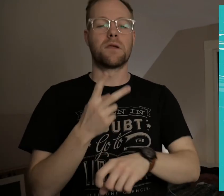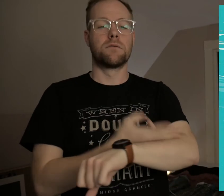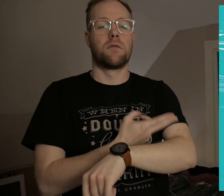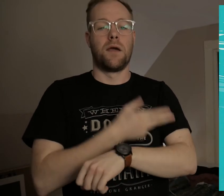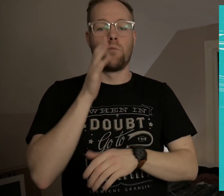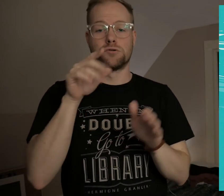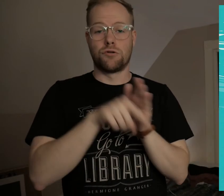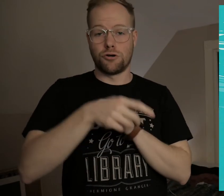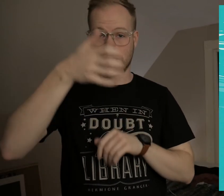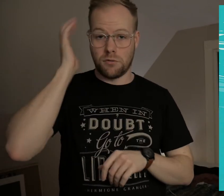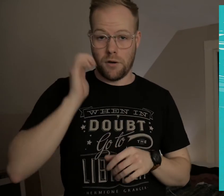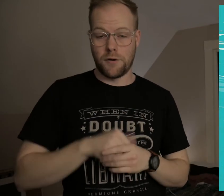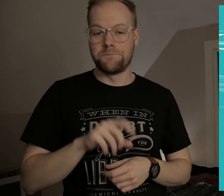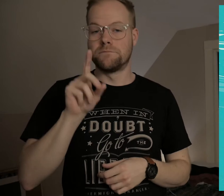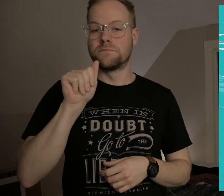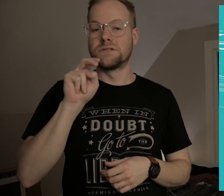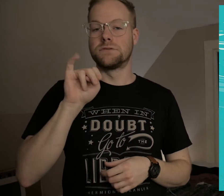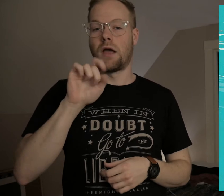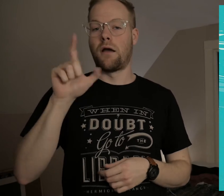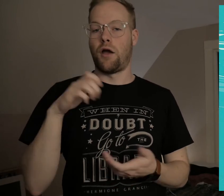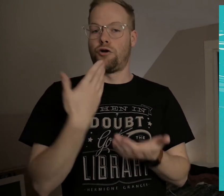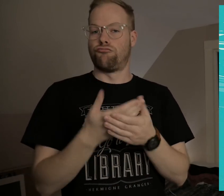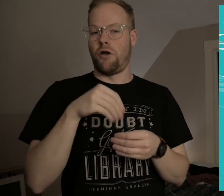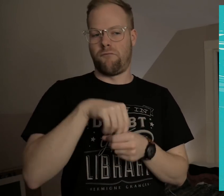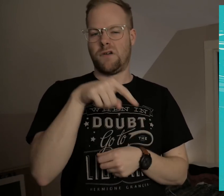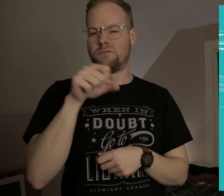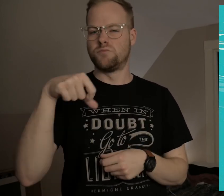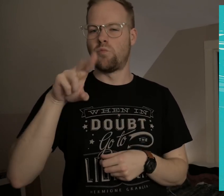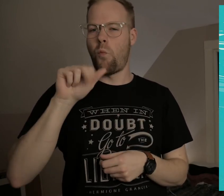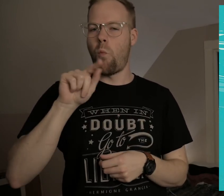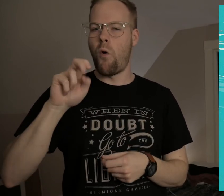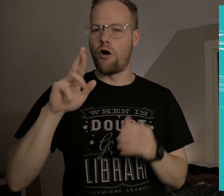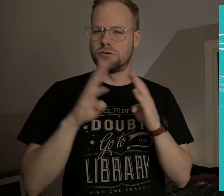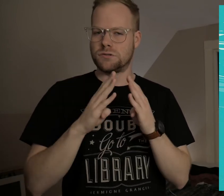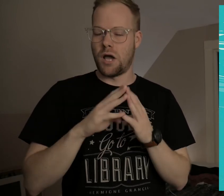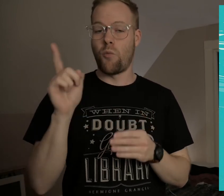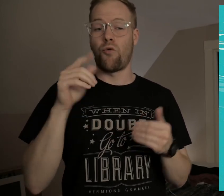The Lamb Will Slaughter the Lion - Danielle arrives in a squatter town that